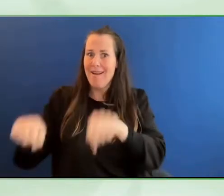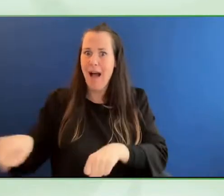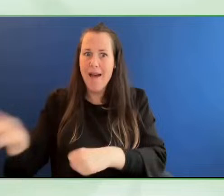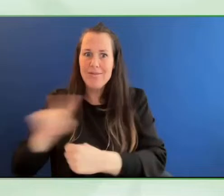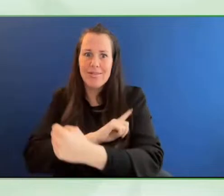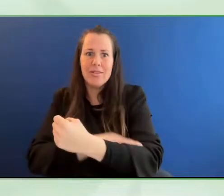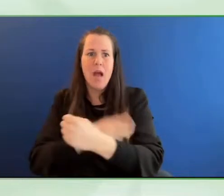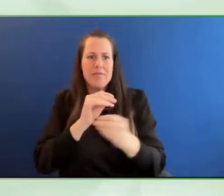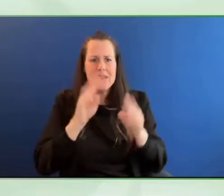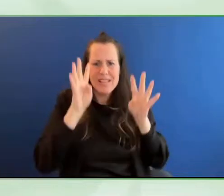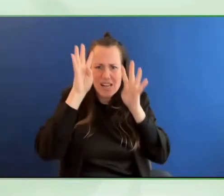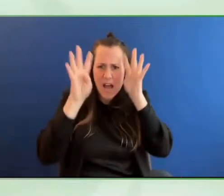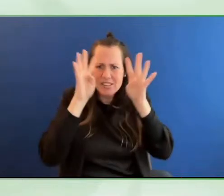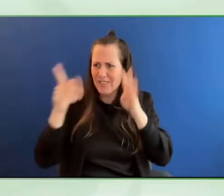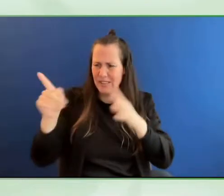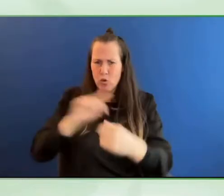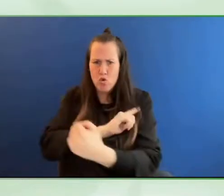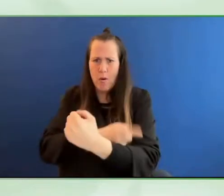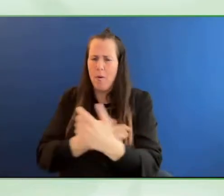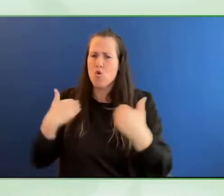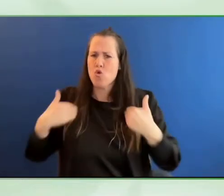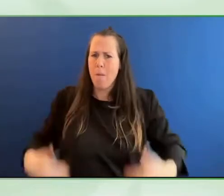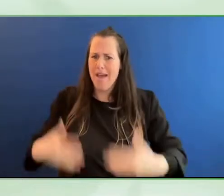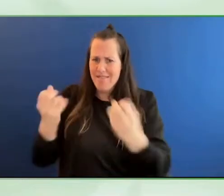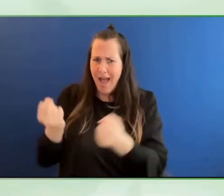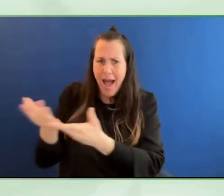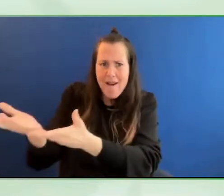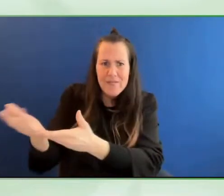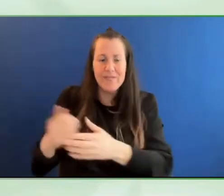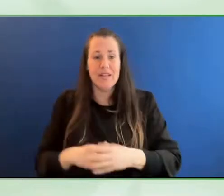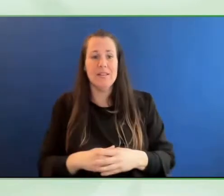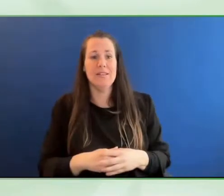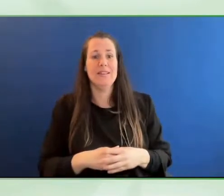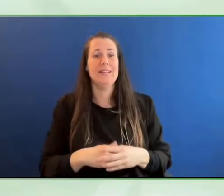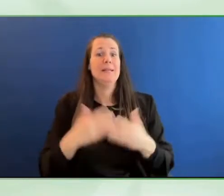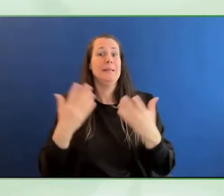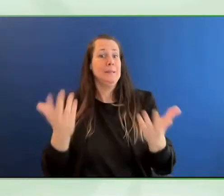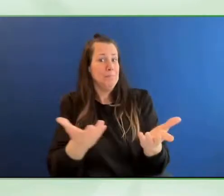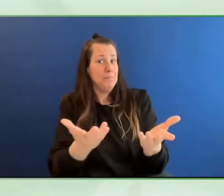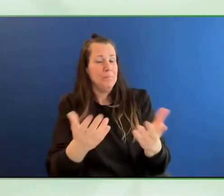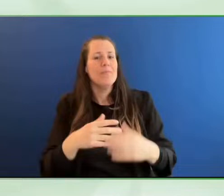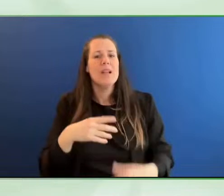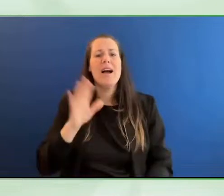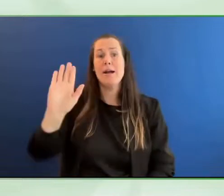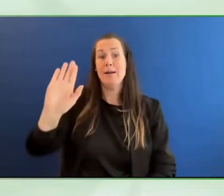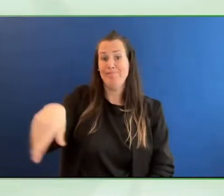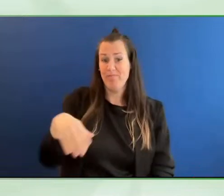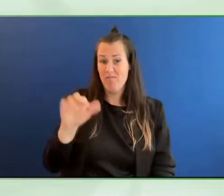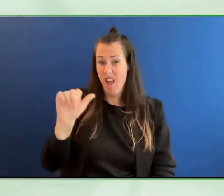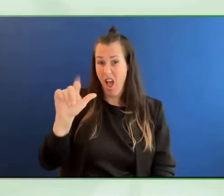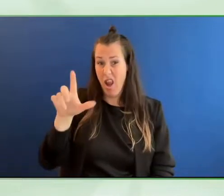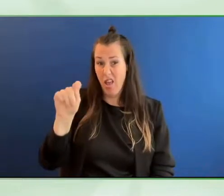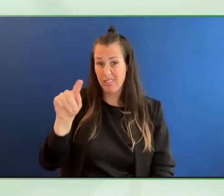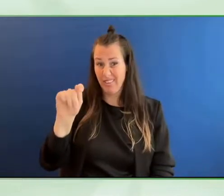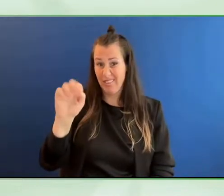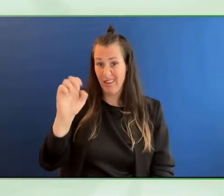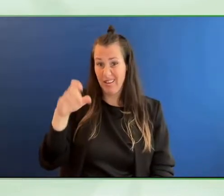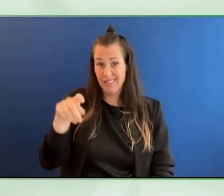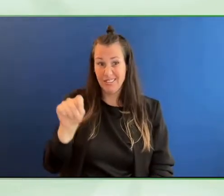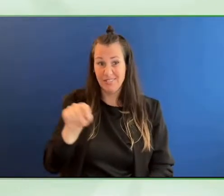It ends up creating very challenging barriers to overcome because images do play an important role on the web.